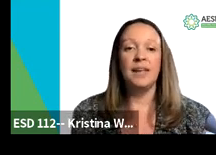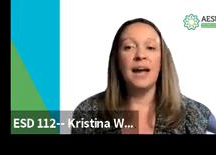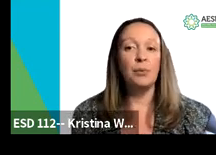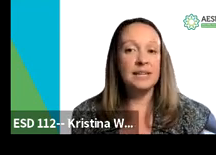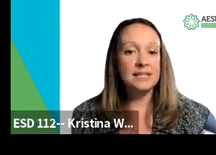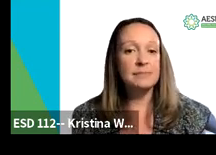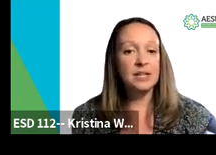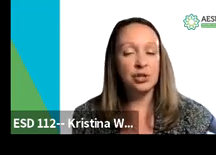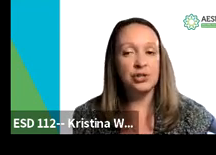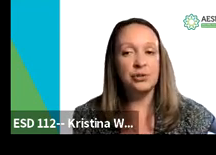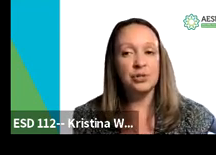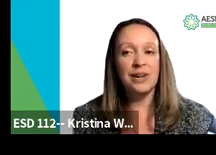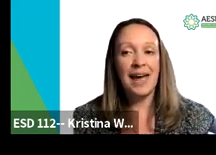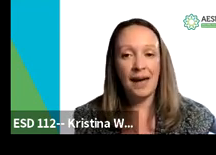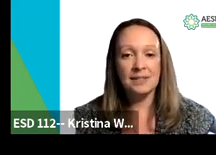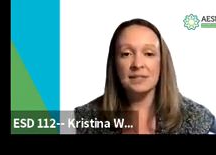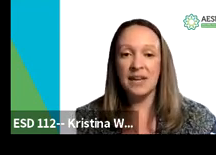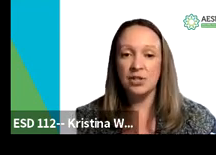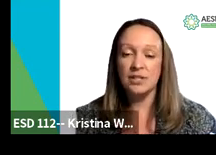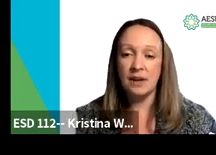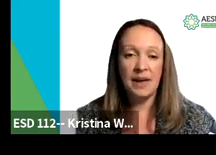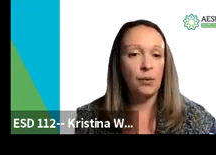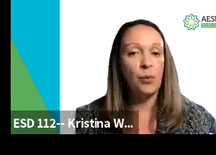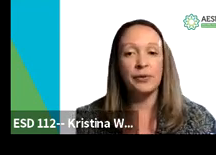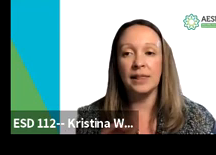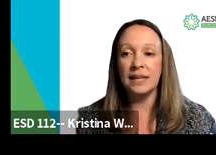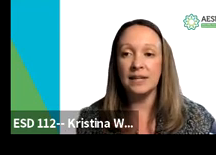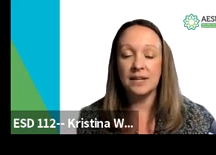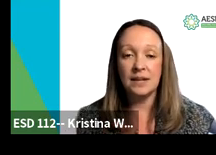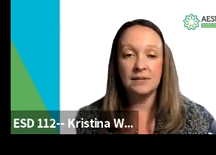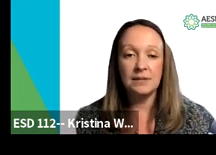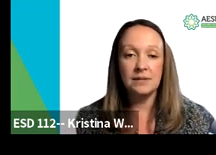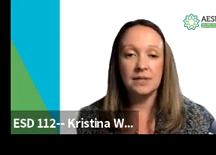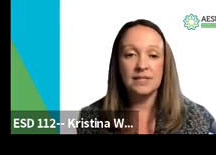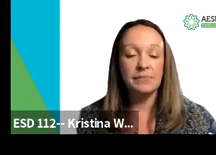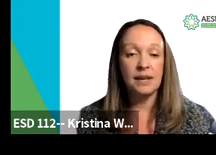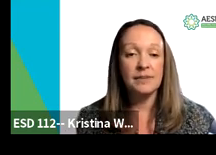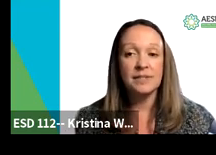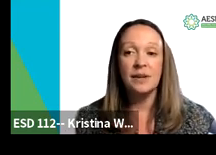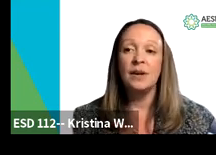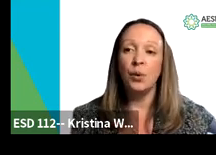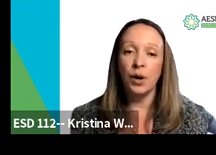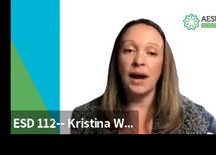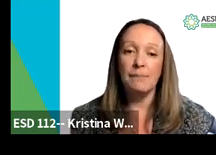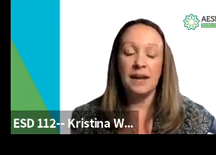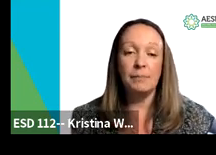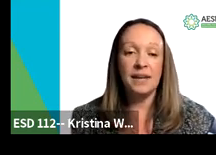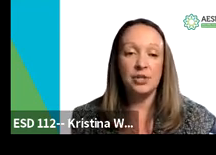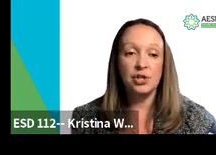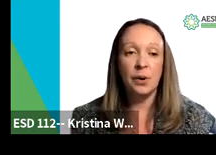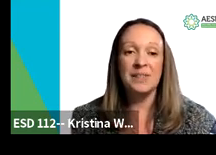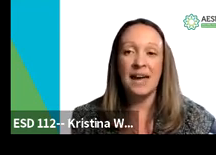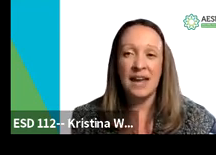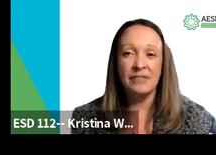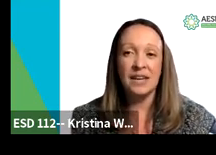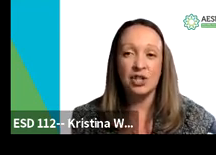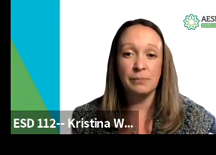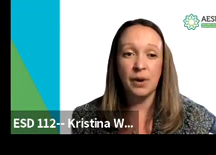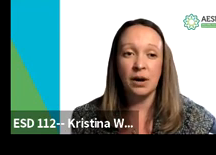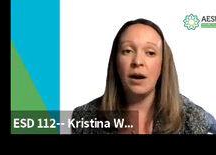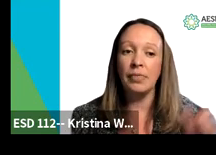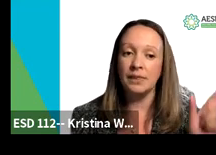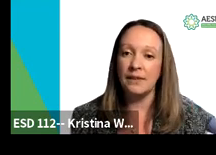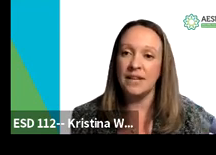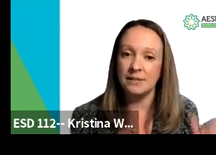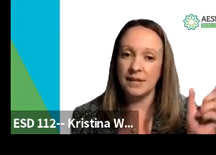ESD 112-- Kristina Wambold: I would need to make sure students could access pages, somehow, whether I linked it in to something else. Or I made pages show up in that navigation bar on the left hand side.